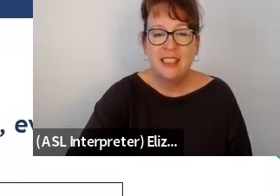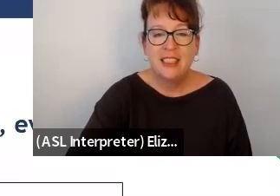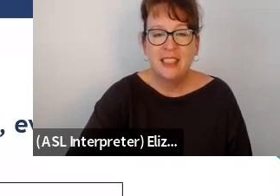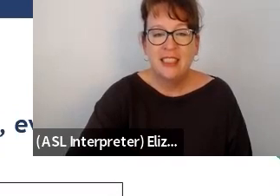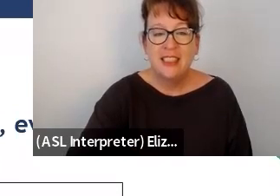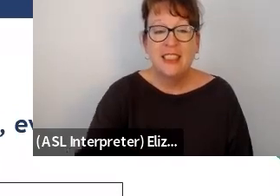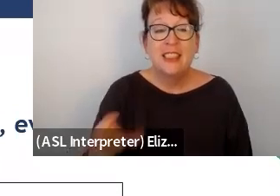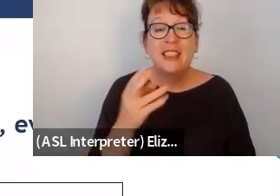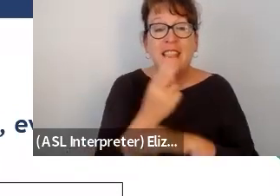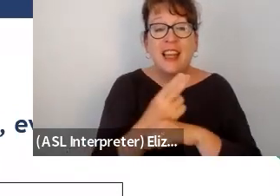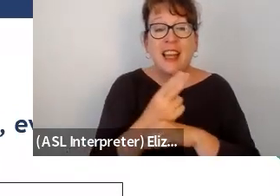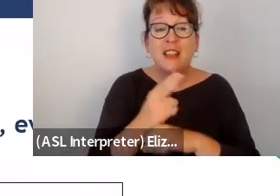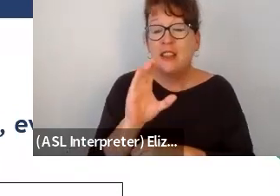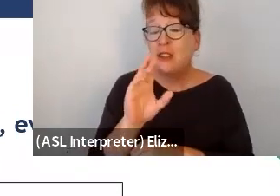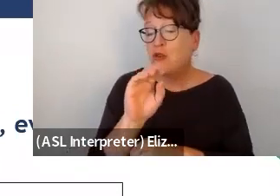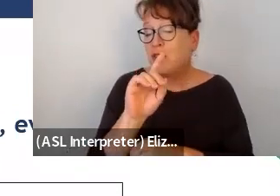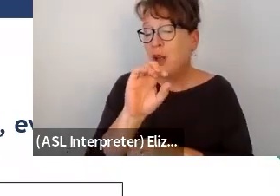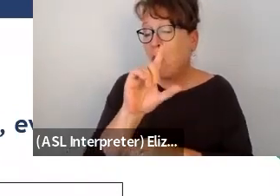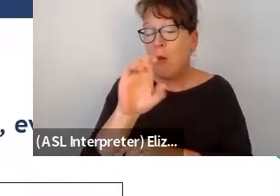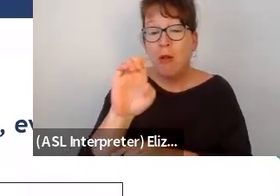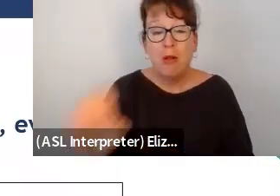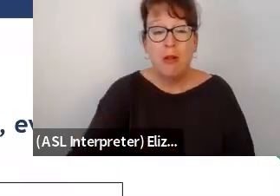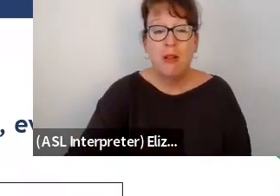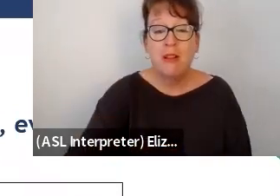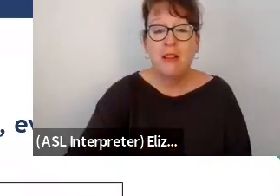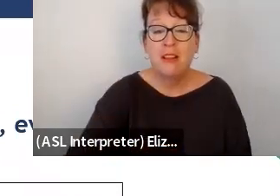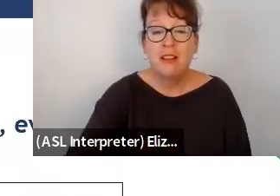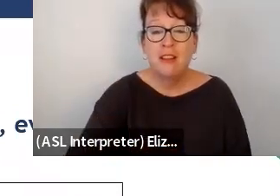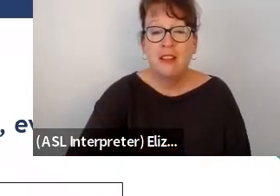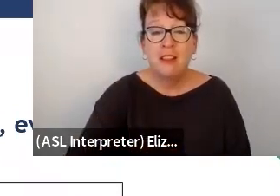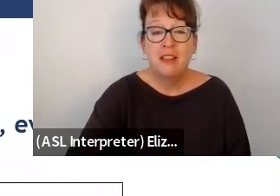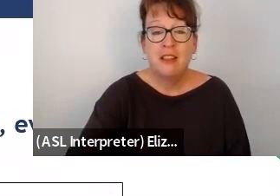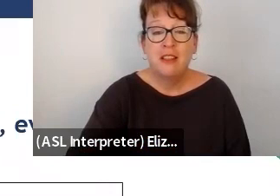all today. I'm Jennifer Macedonia and I lead a team focused on implementing the Inflation